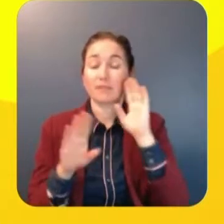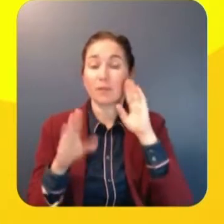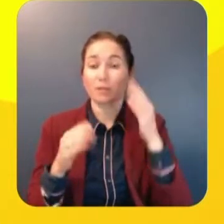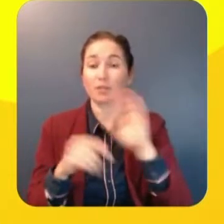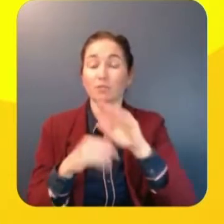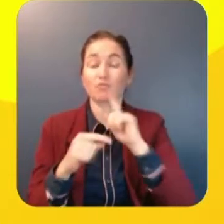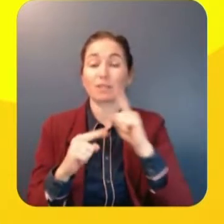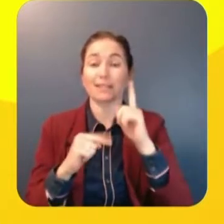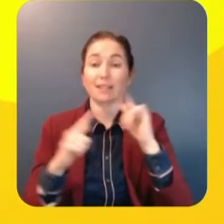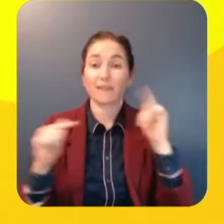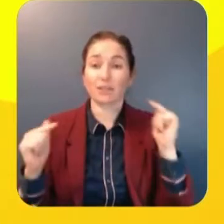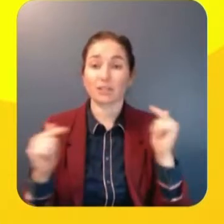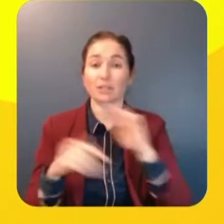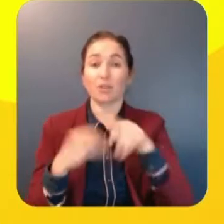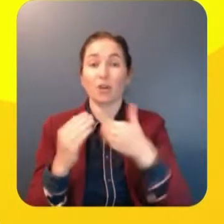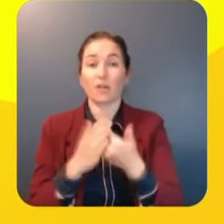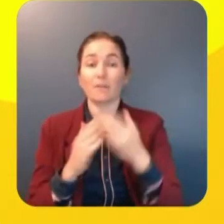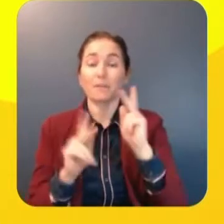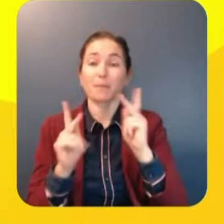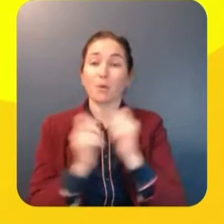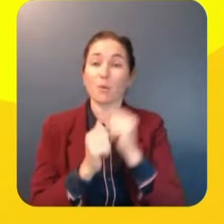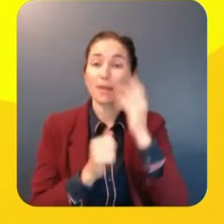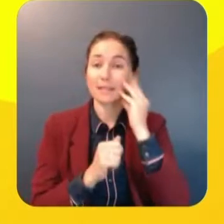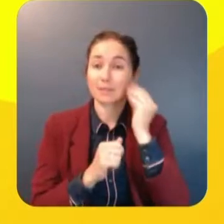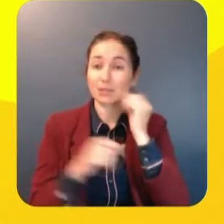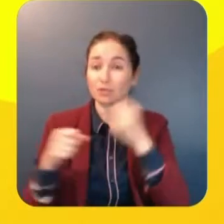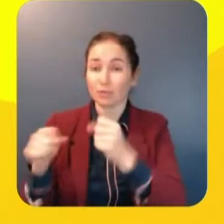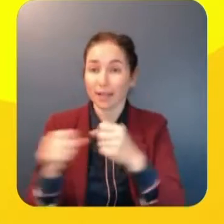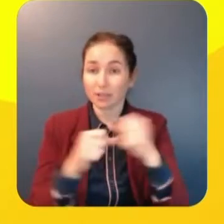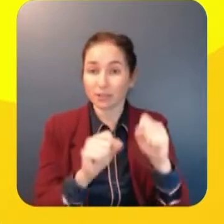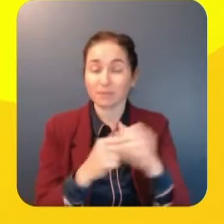belonging and people experience strategies as well as currently oversees